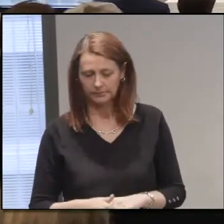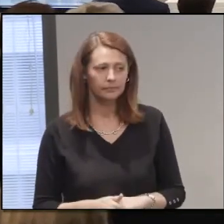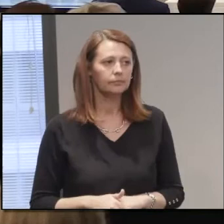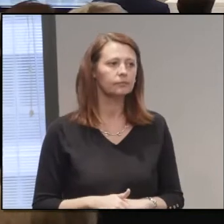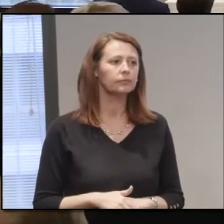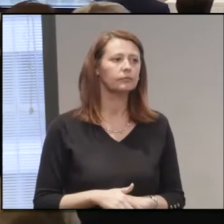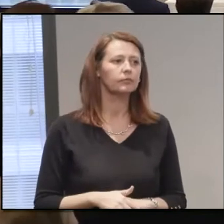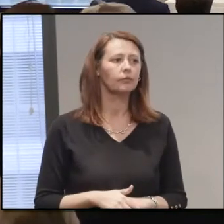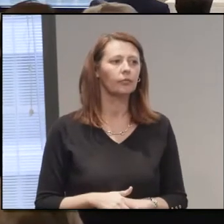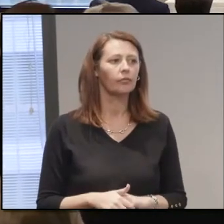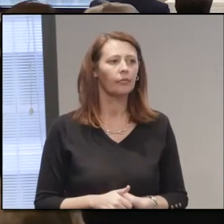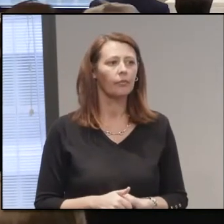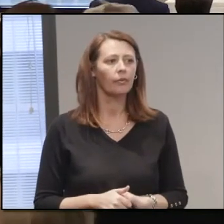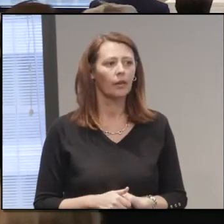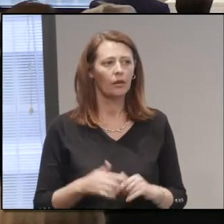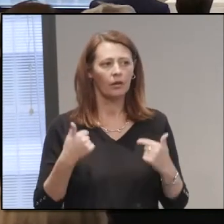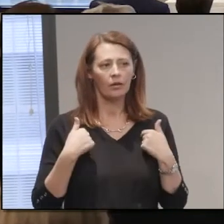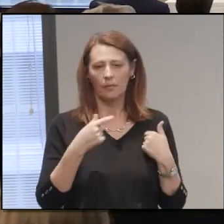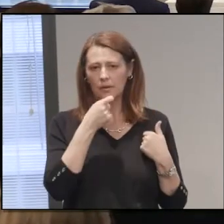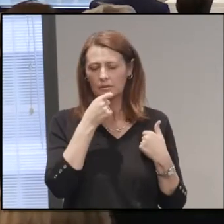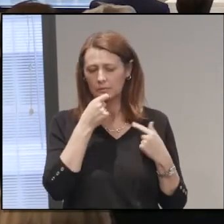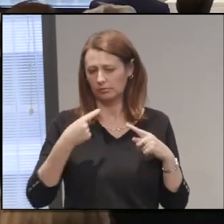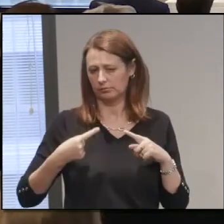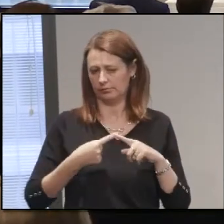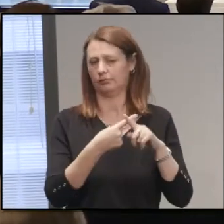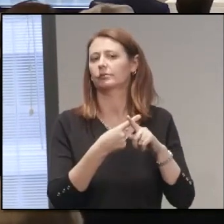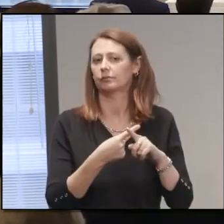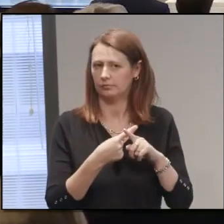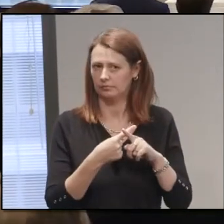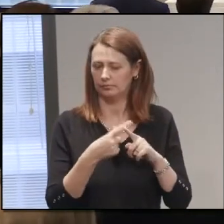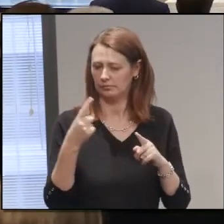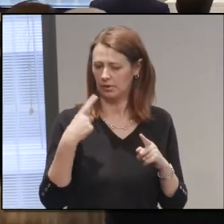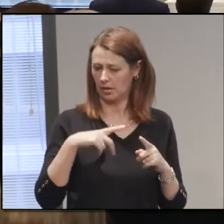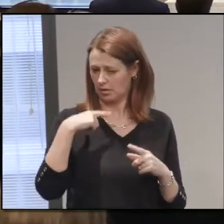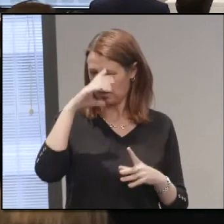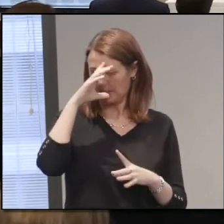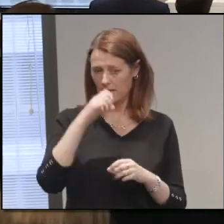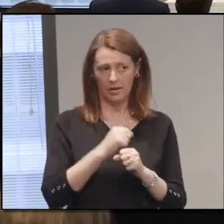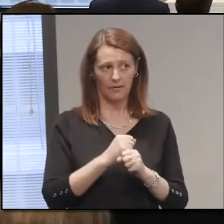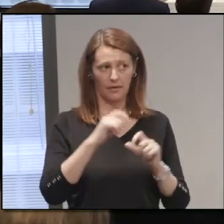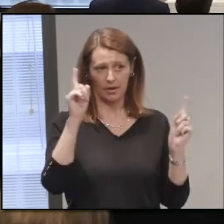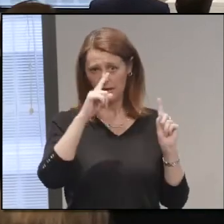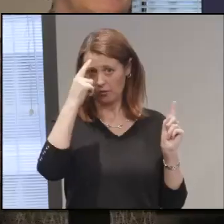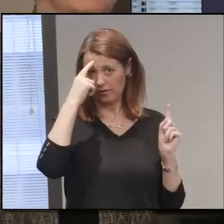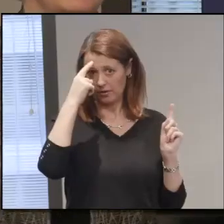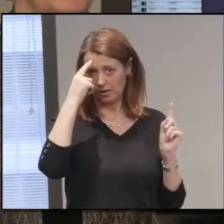but I m slightly conflicted because I believe that the current thinking is that you will develop your